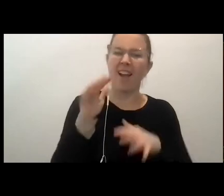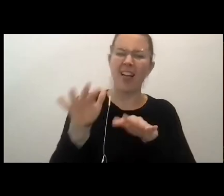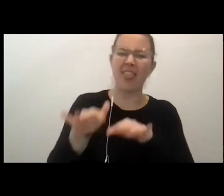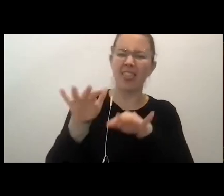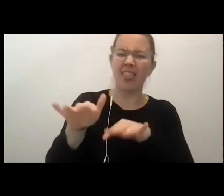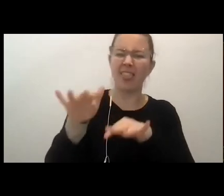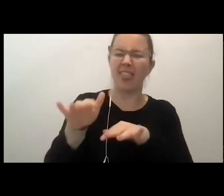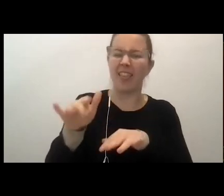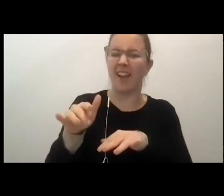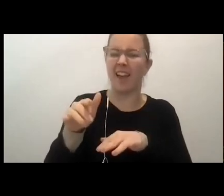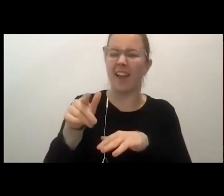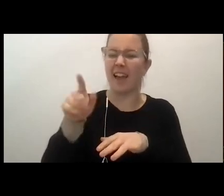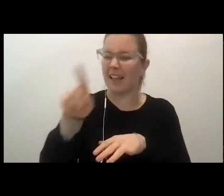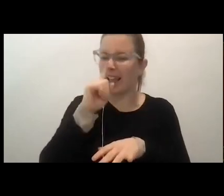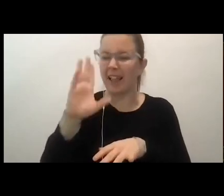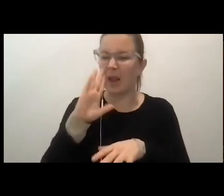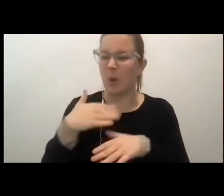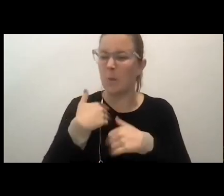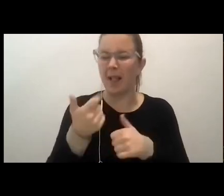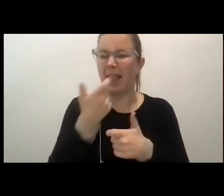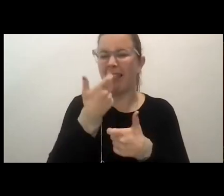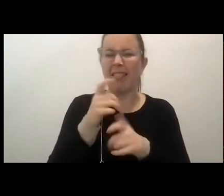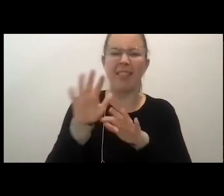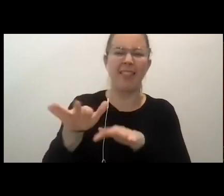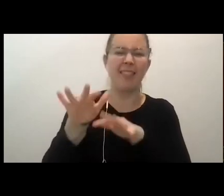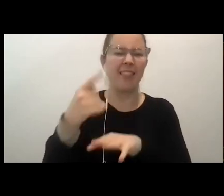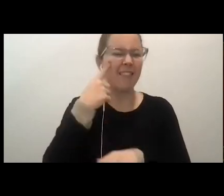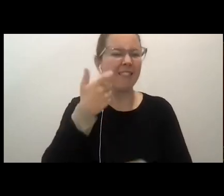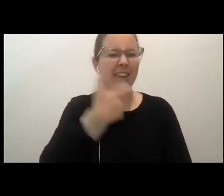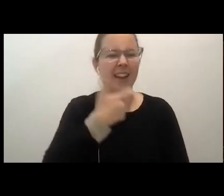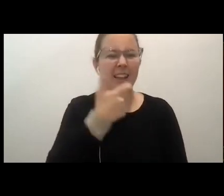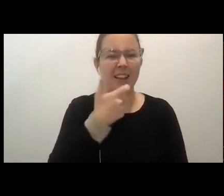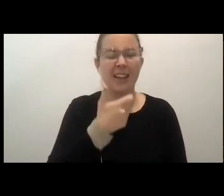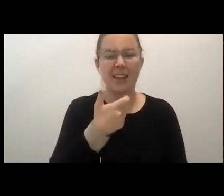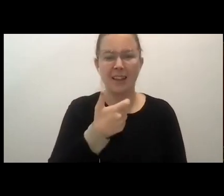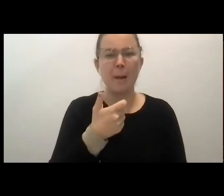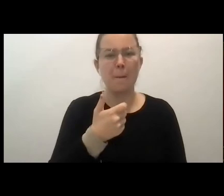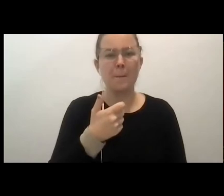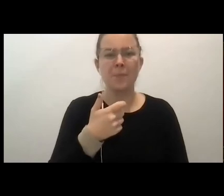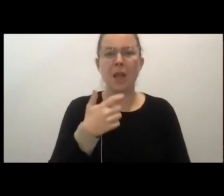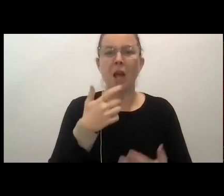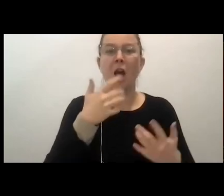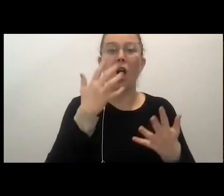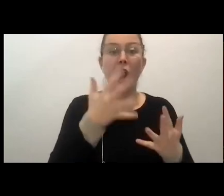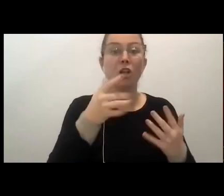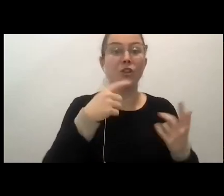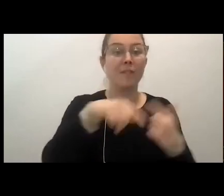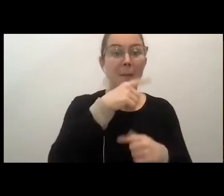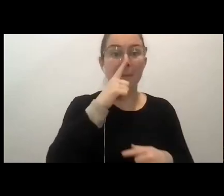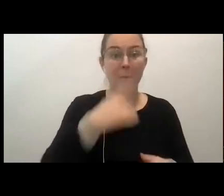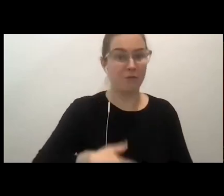and I think a lot of people feel that way because the disability has never really been humanized.